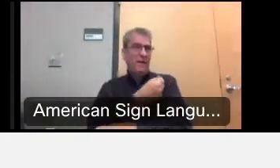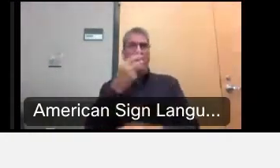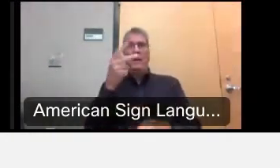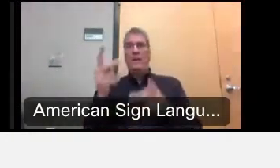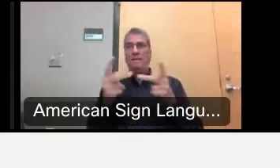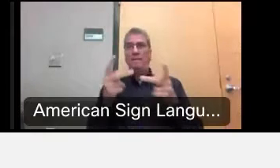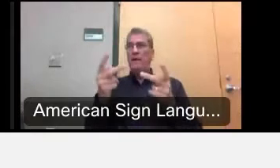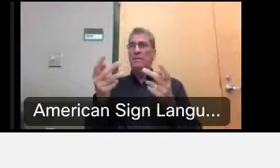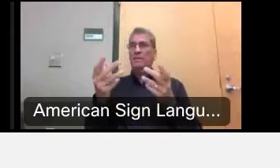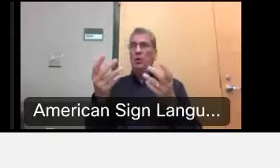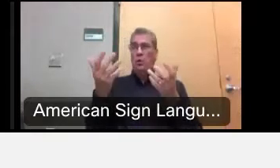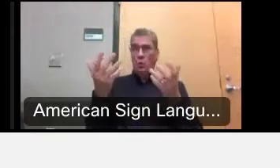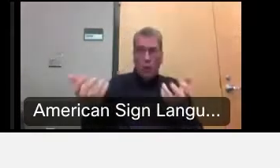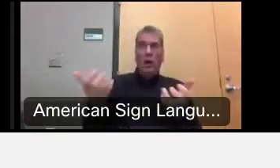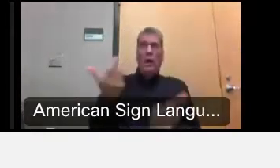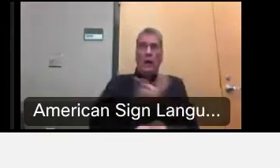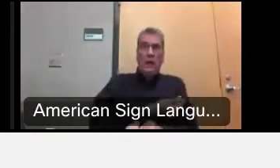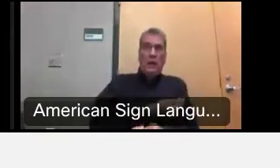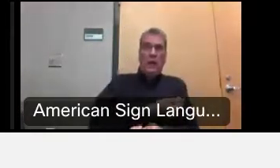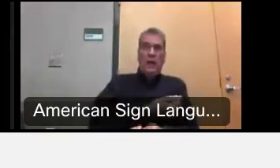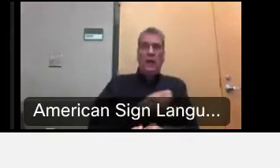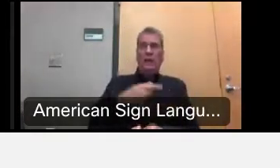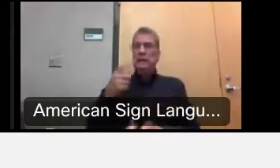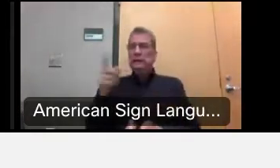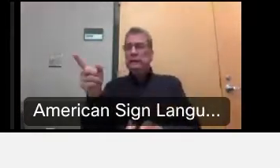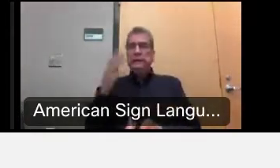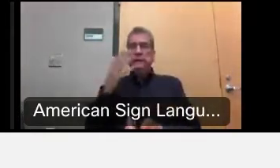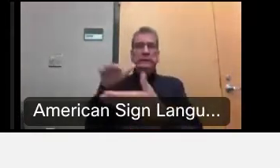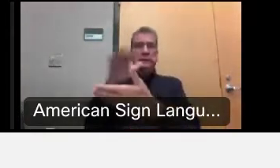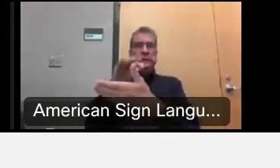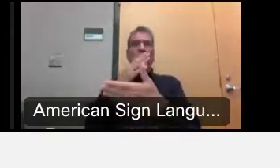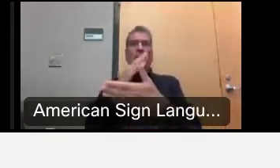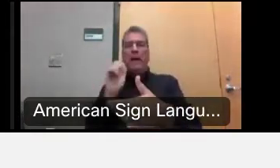Well, what defines what populations are we going to prioritize to get it?